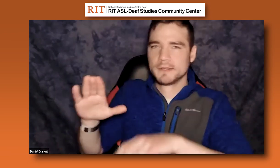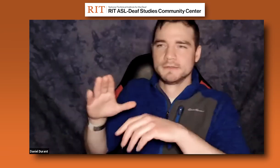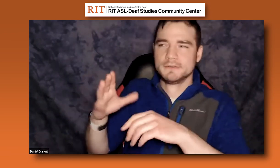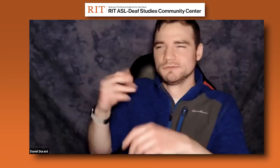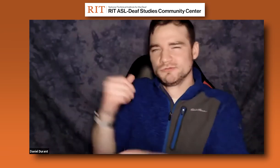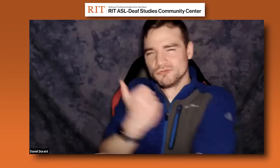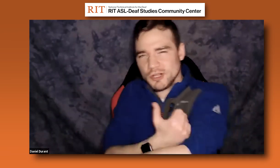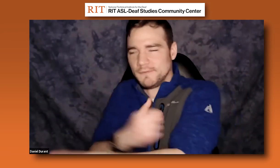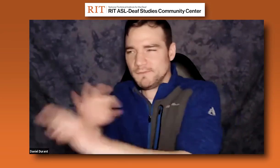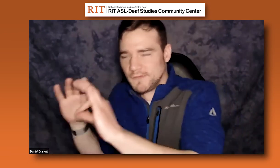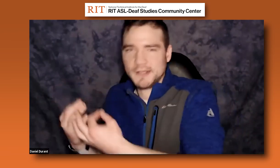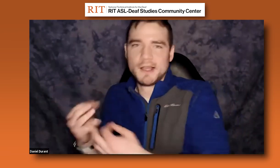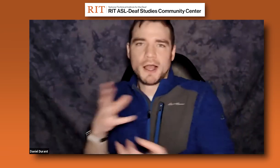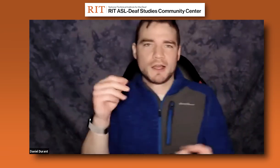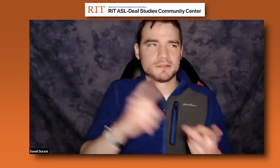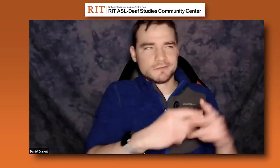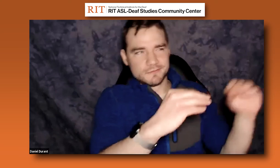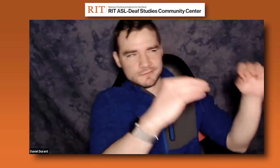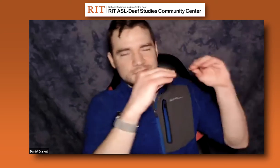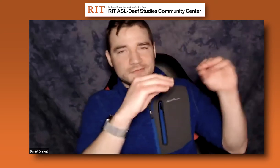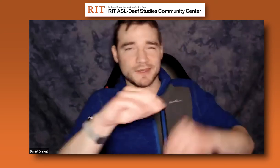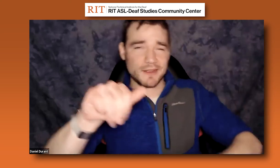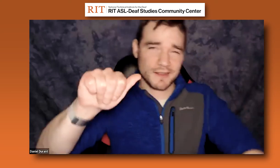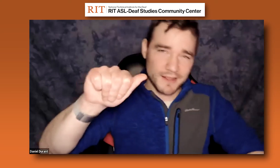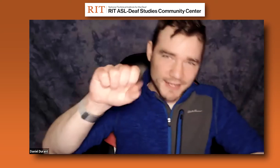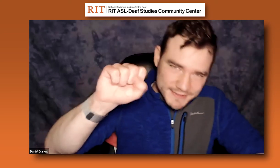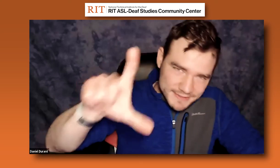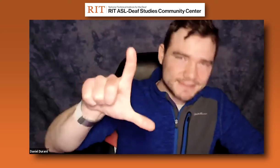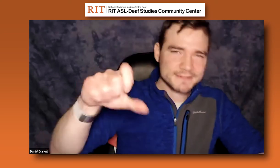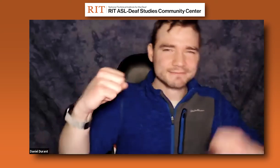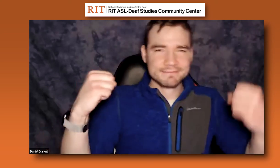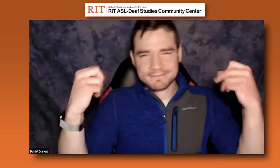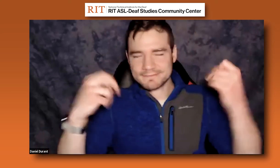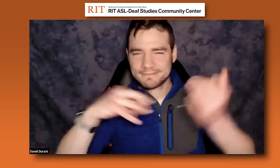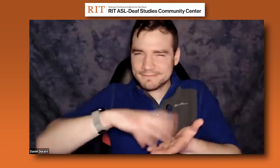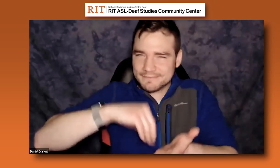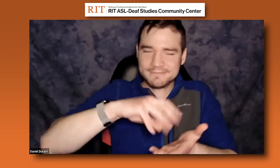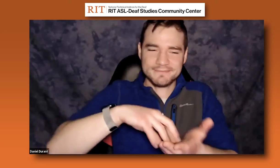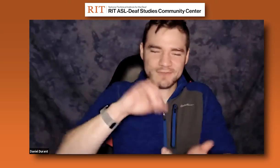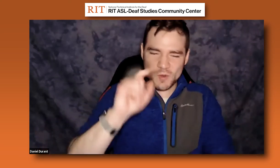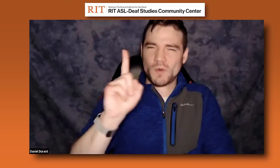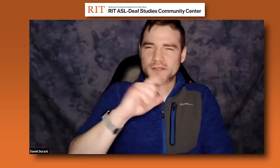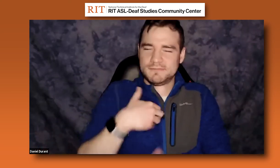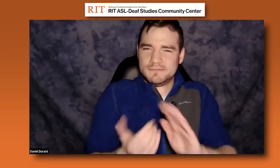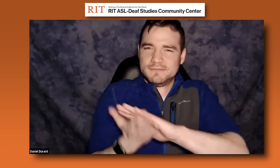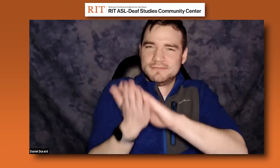and got me out of a really bad situation, taught me ASL,